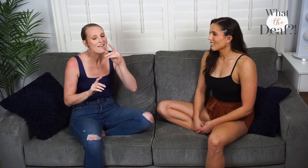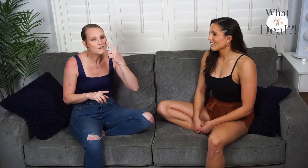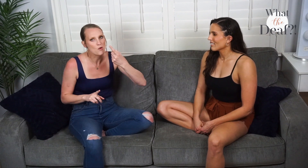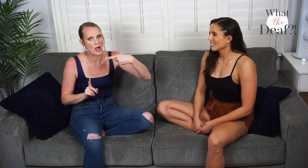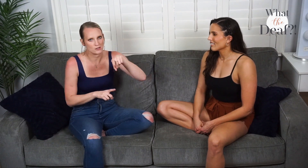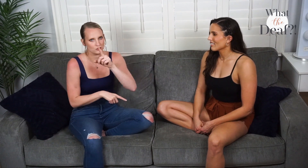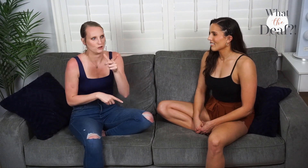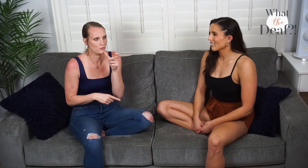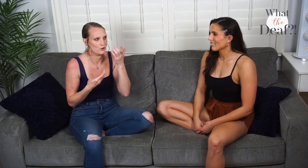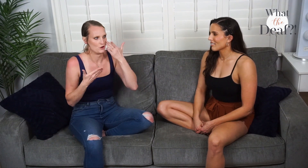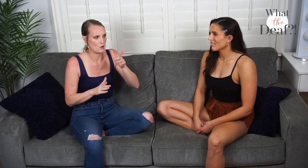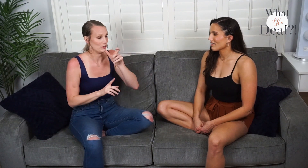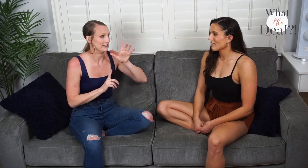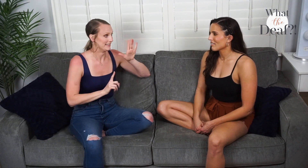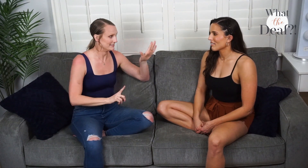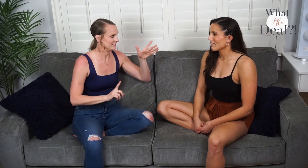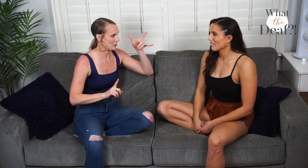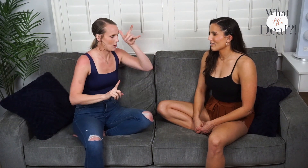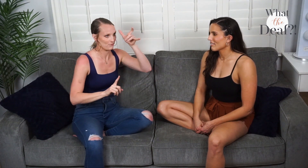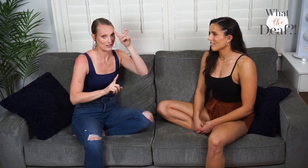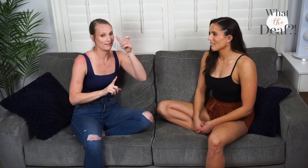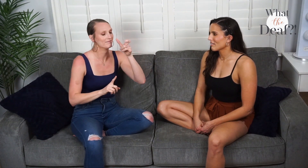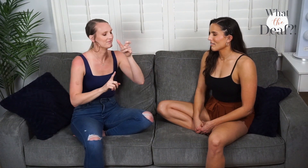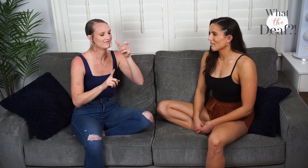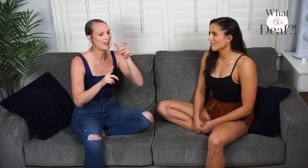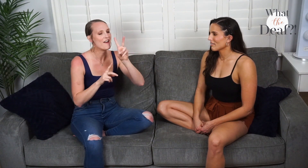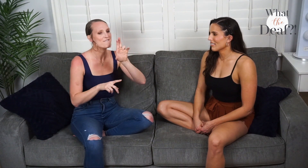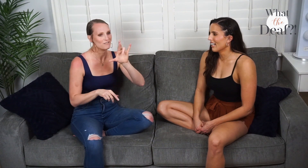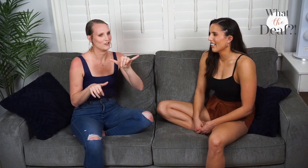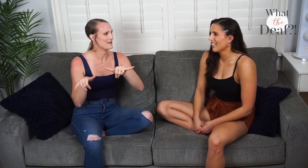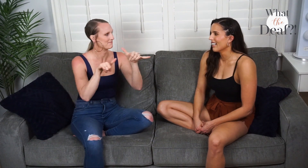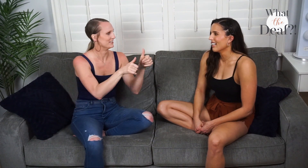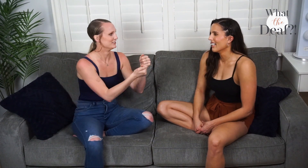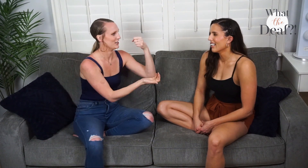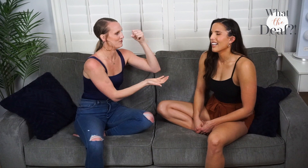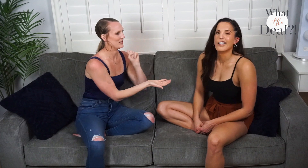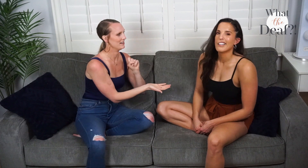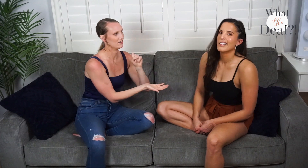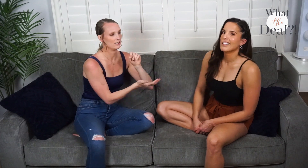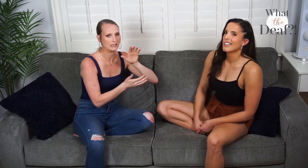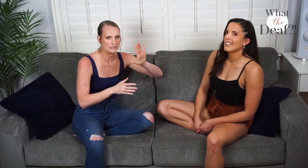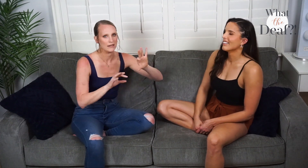And for those of you who don't know, Sarah's grandfather he's very similar to Sarah. (Sarah chuckles)